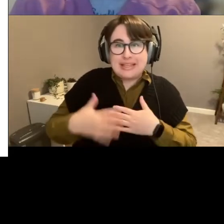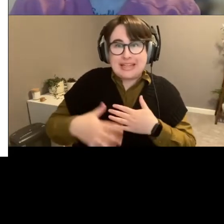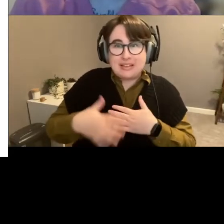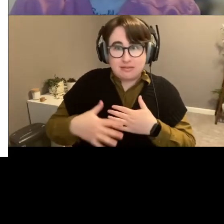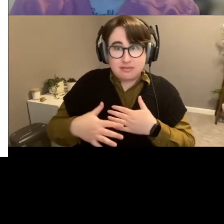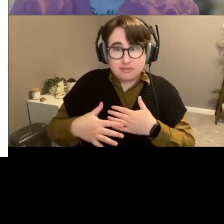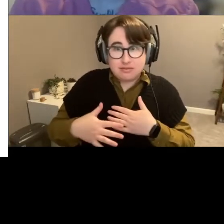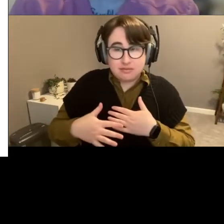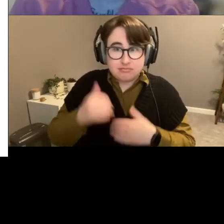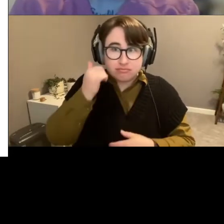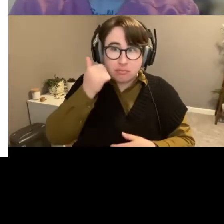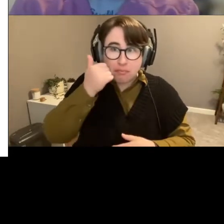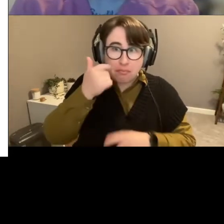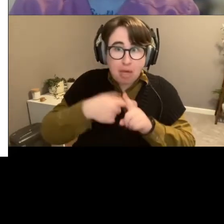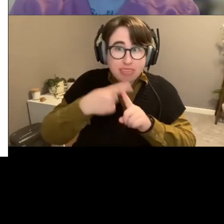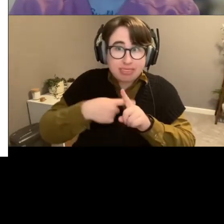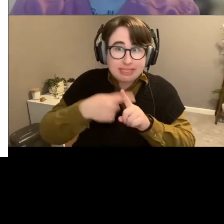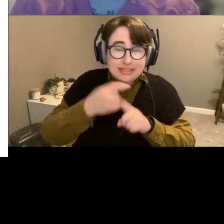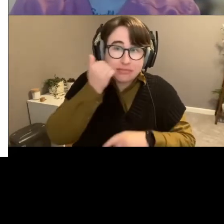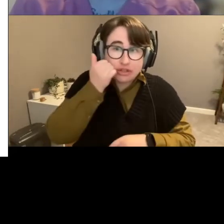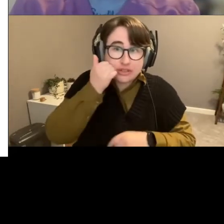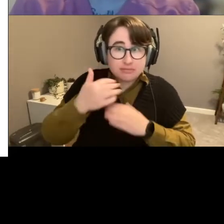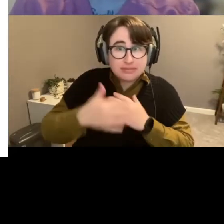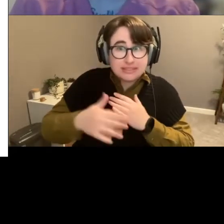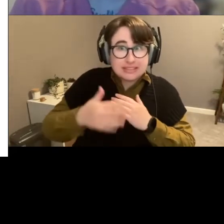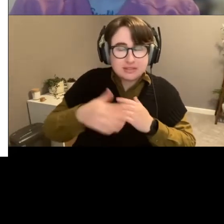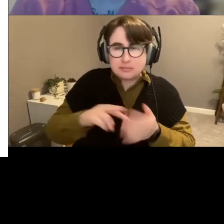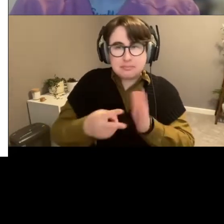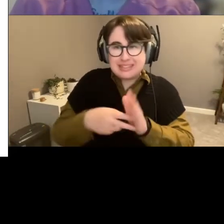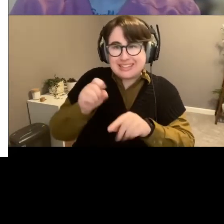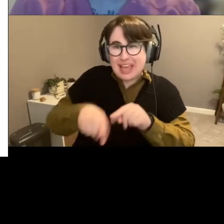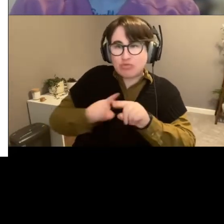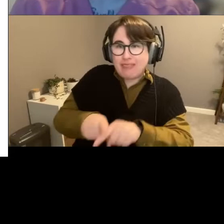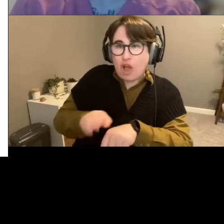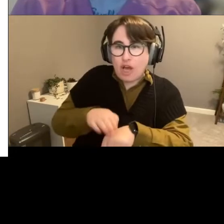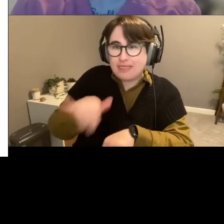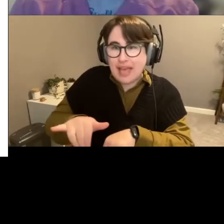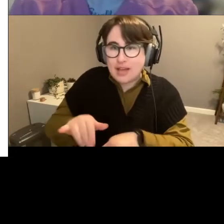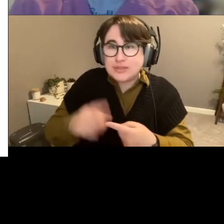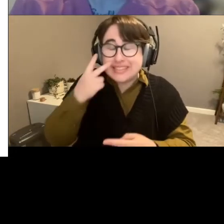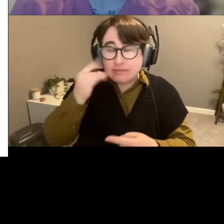so they can't rely on that as an indicator that it worked. So they might need to take something